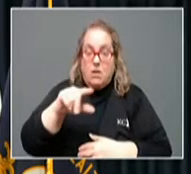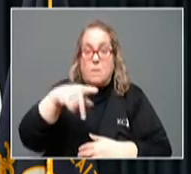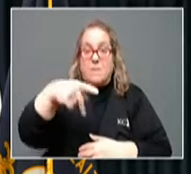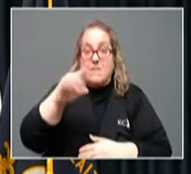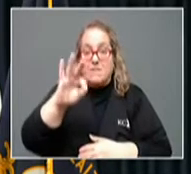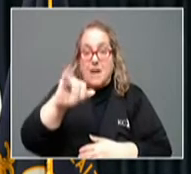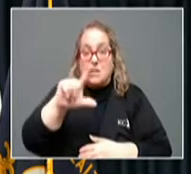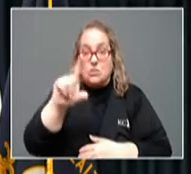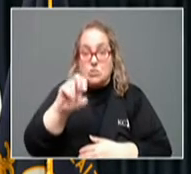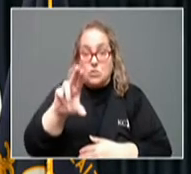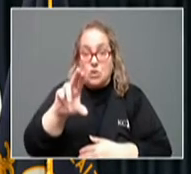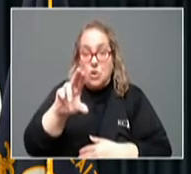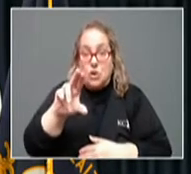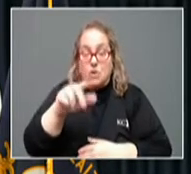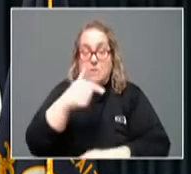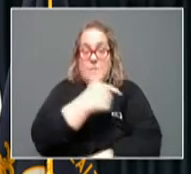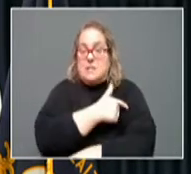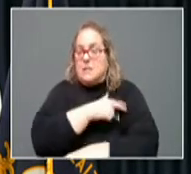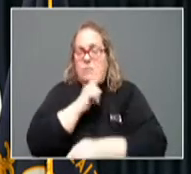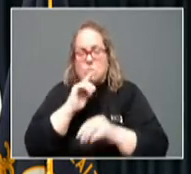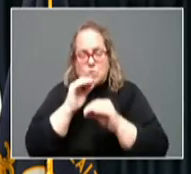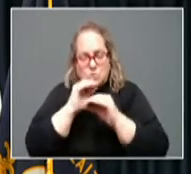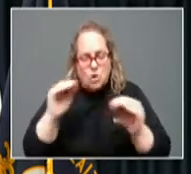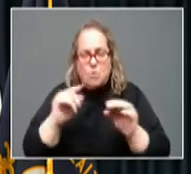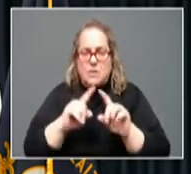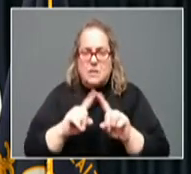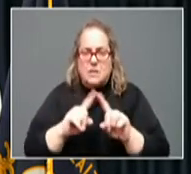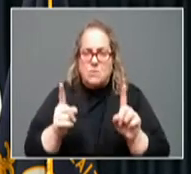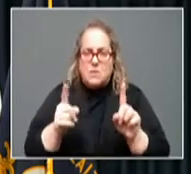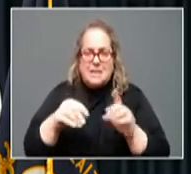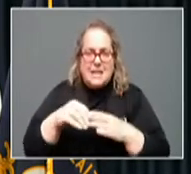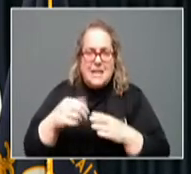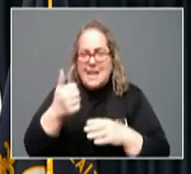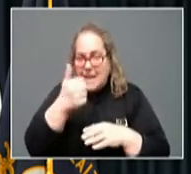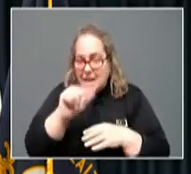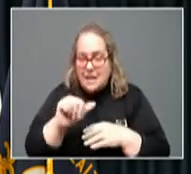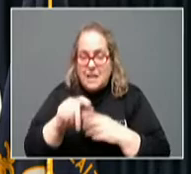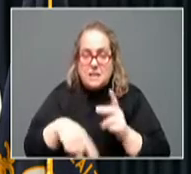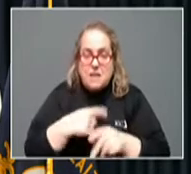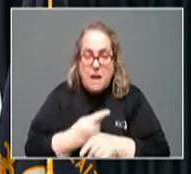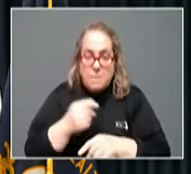there was absolutely no difference in any sort of small birth weight or